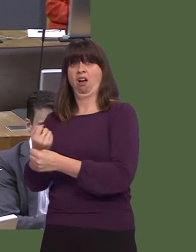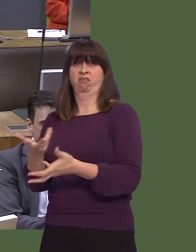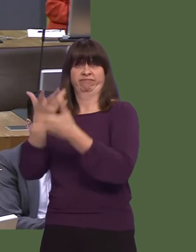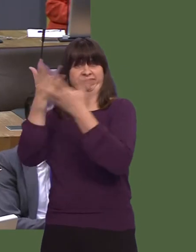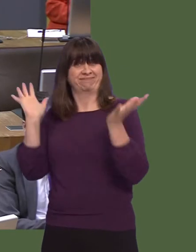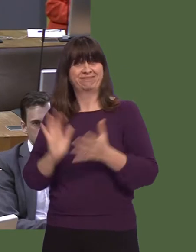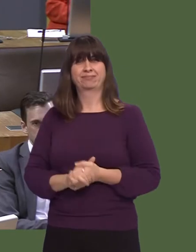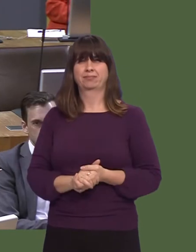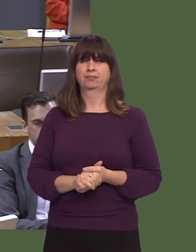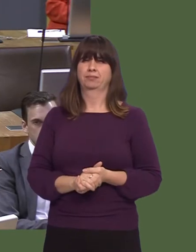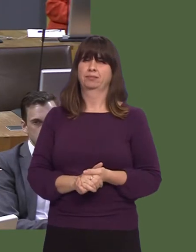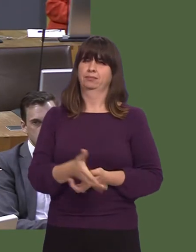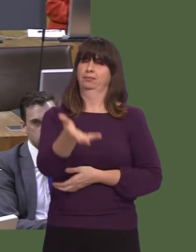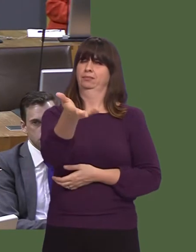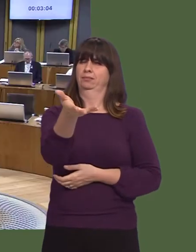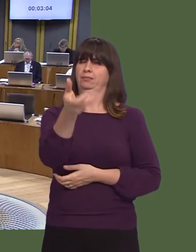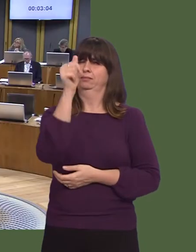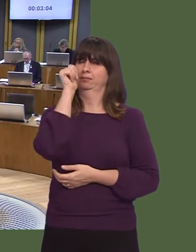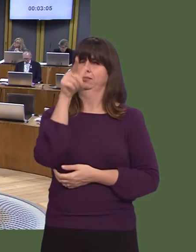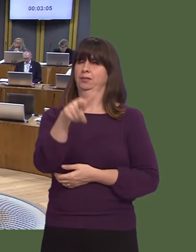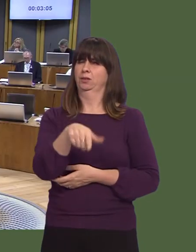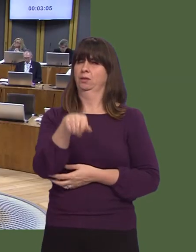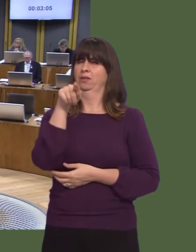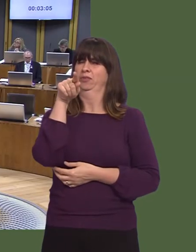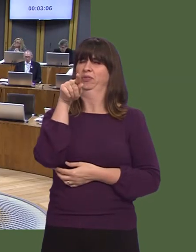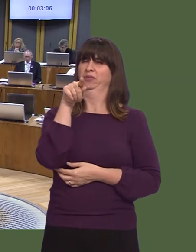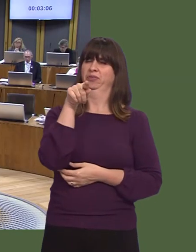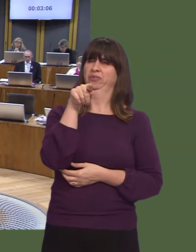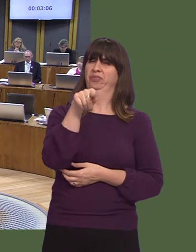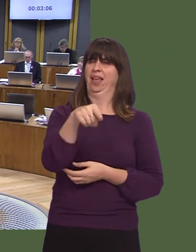Neil Hamilton AM: The First Minister knows that's pure sophistry. There is another aspect